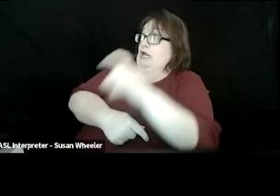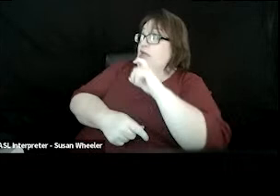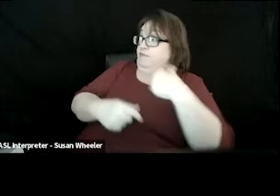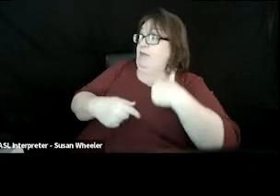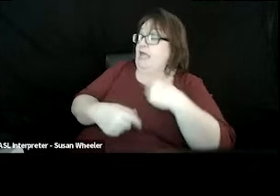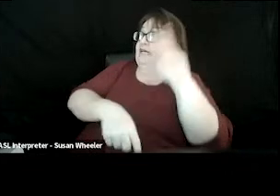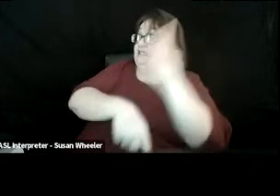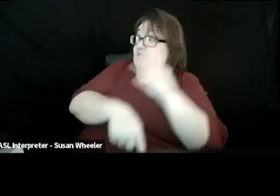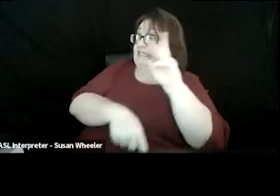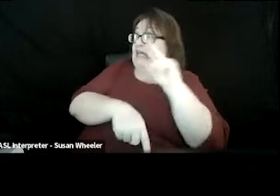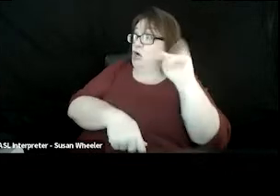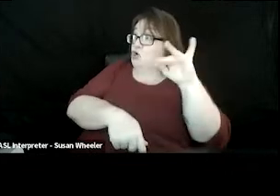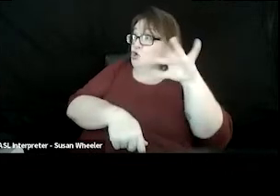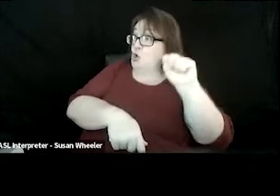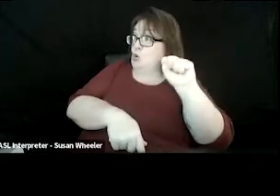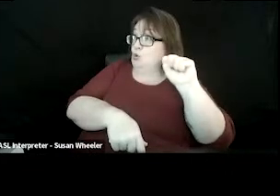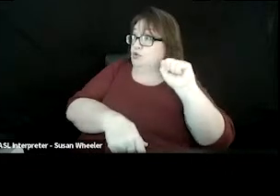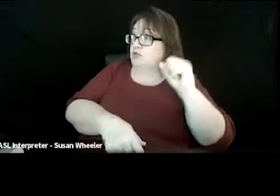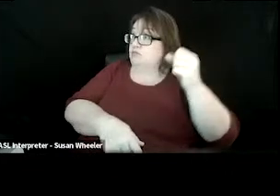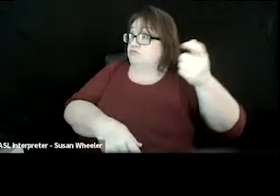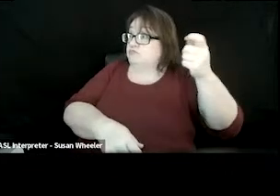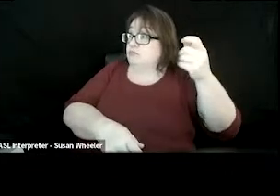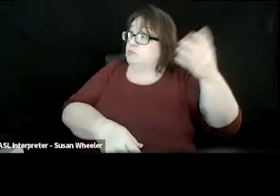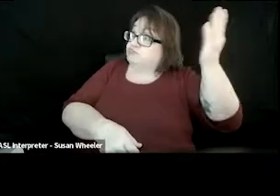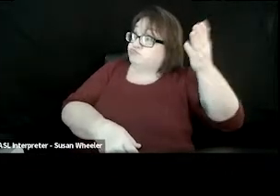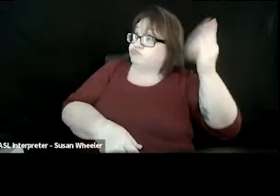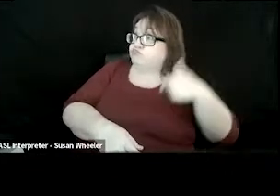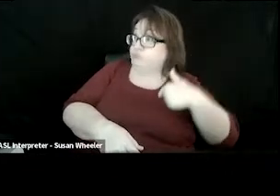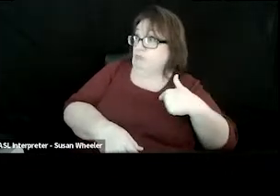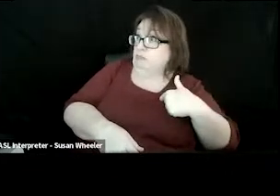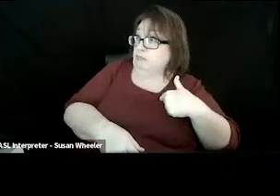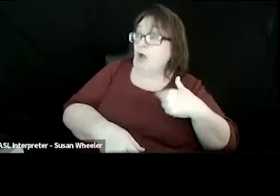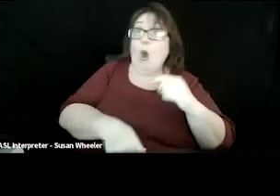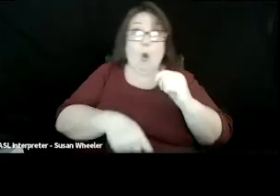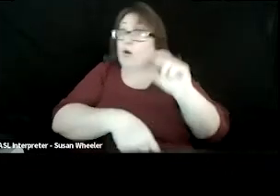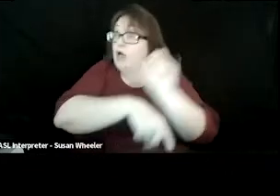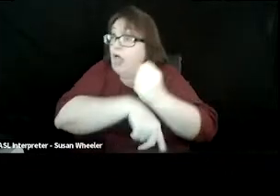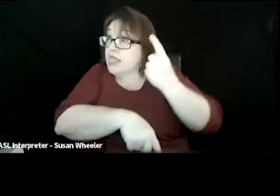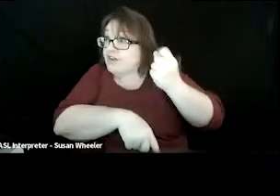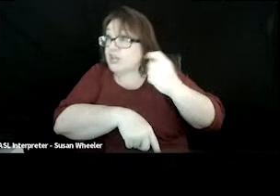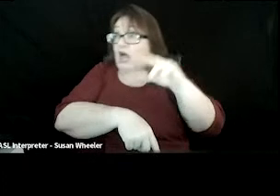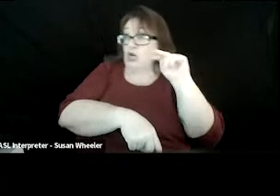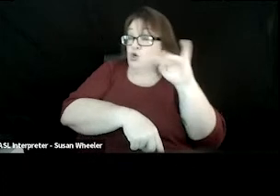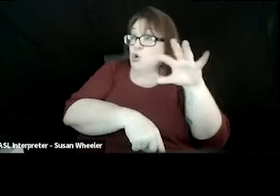in this example, they're actually with the underlying portion of that provision